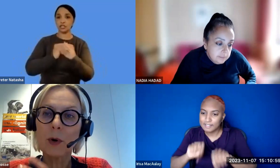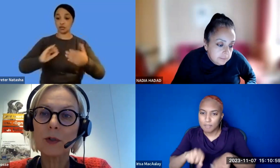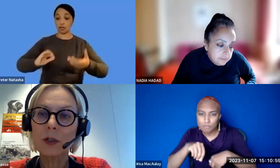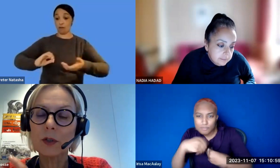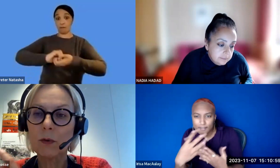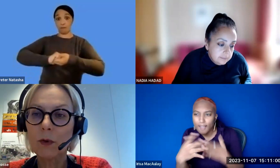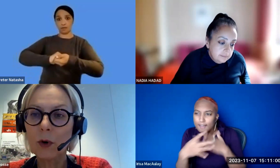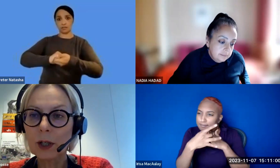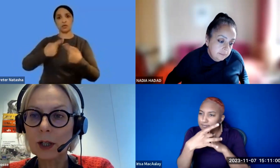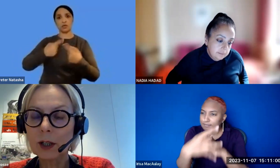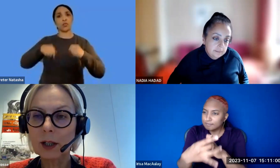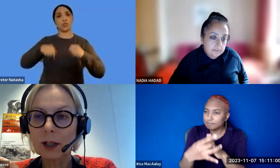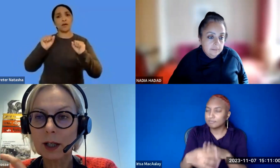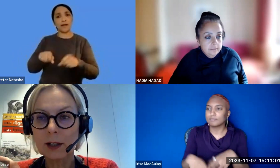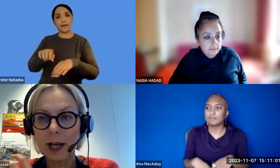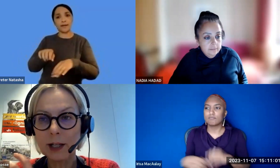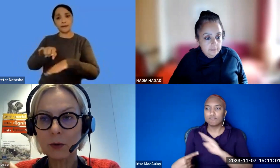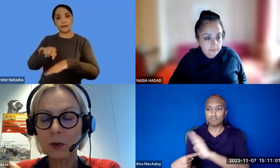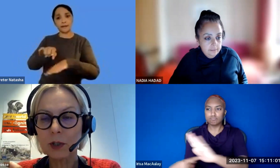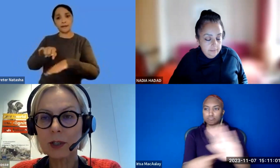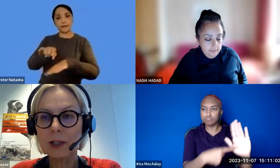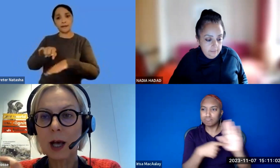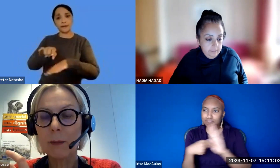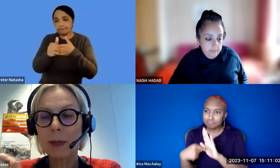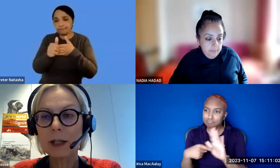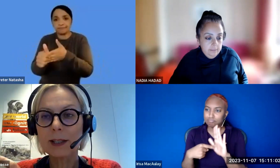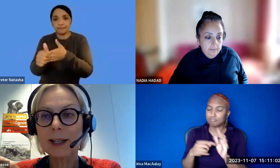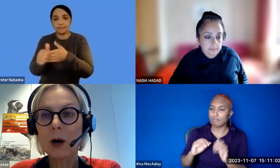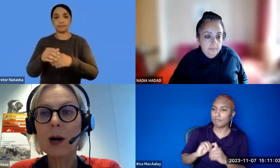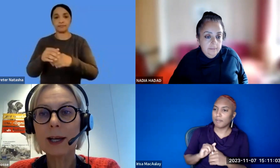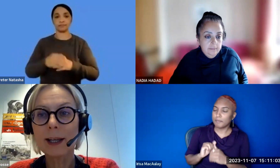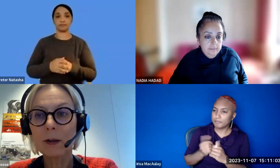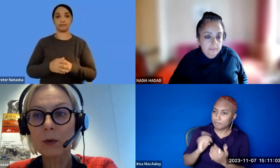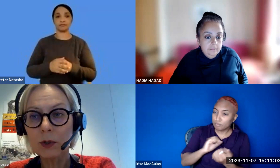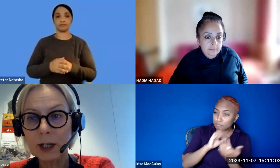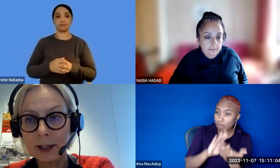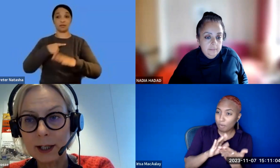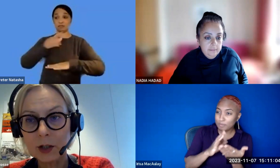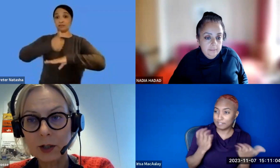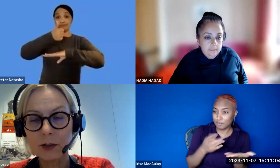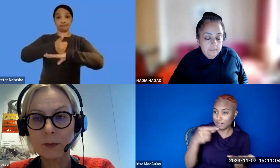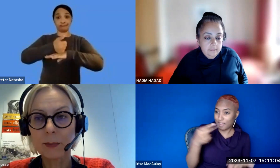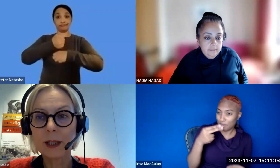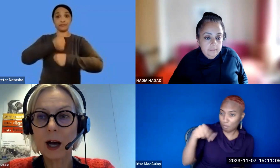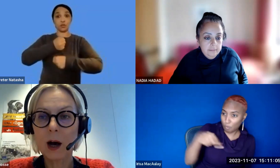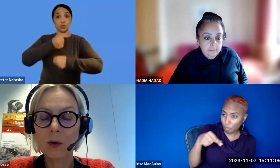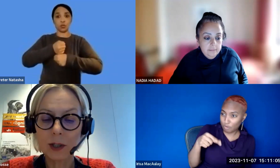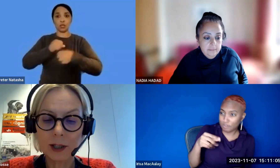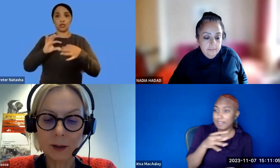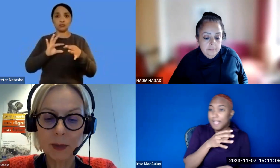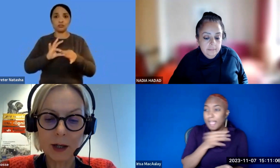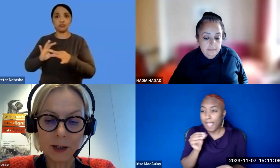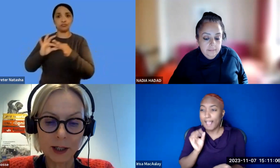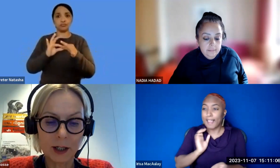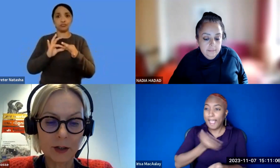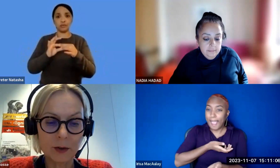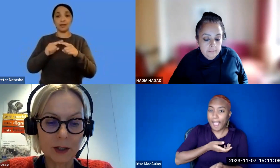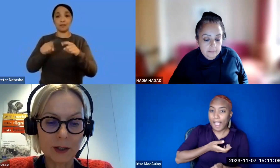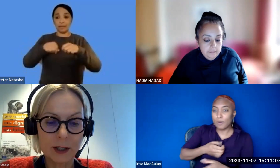with the persons who are working in head quarters, but in our EU delegations out in partner countries.